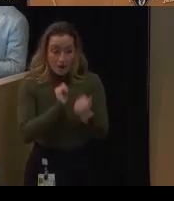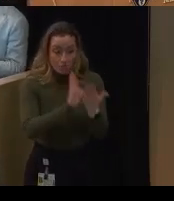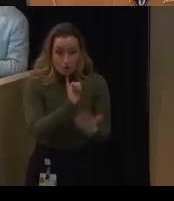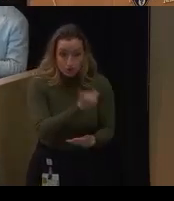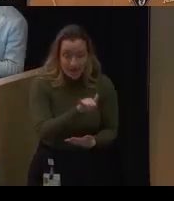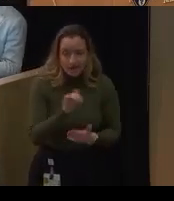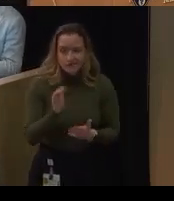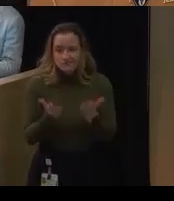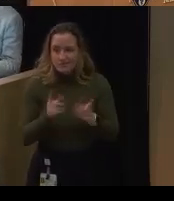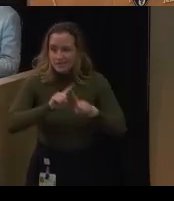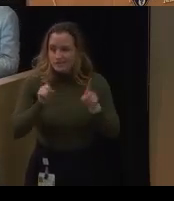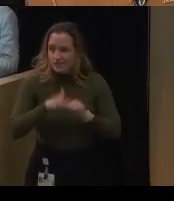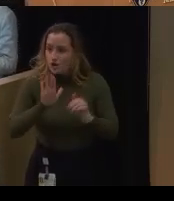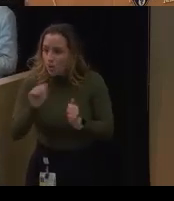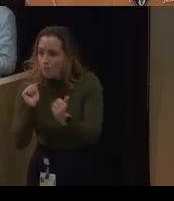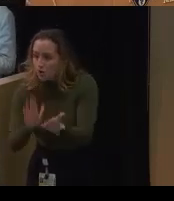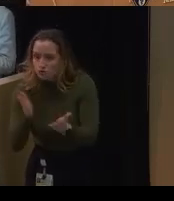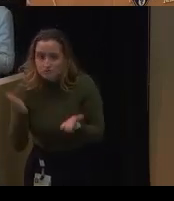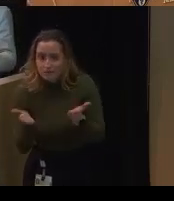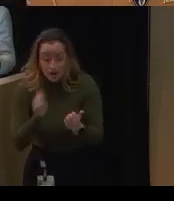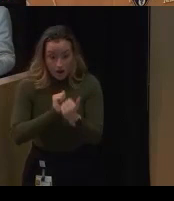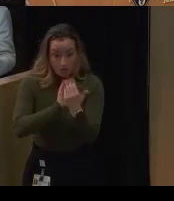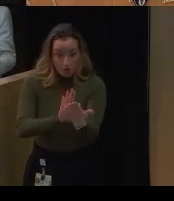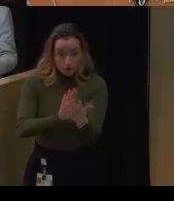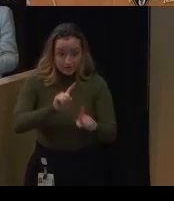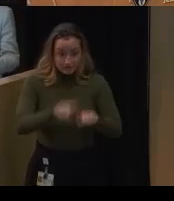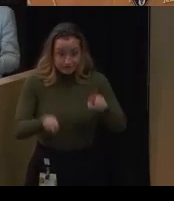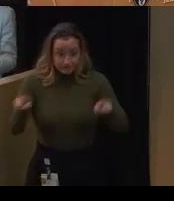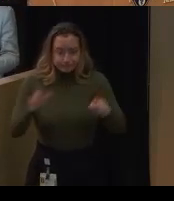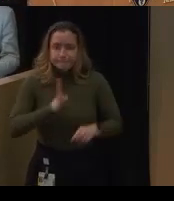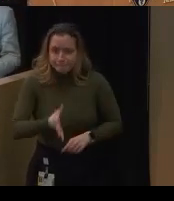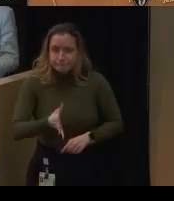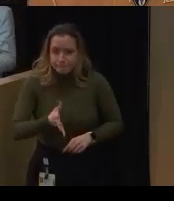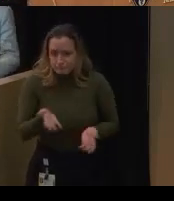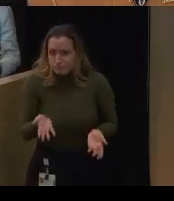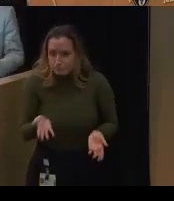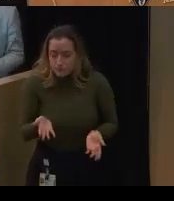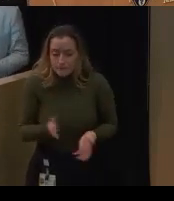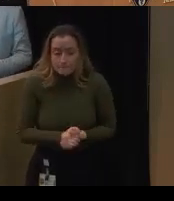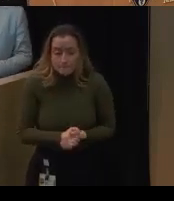the way you might do that and that's okay however you get there it doesn't matter as long as you get